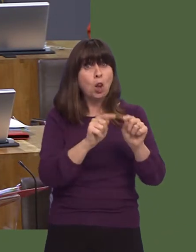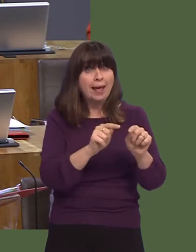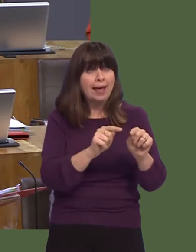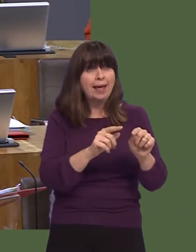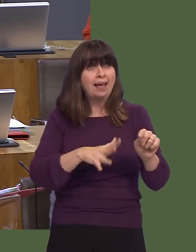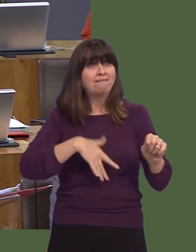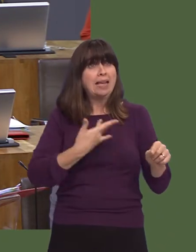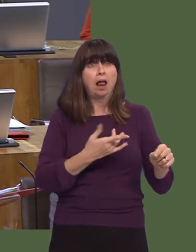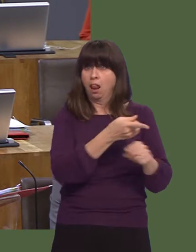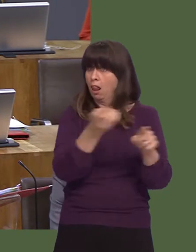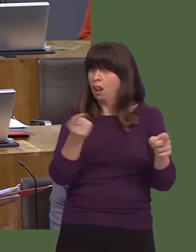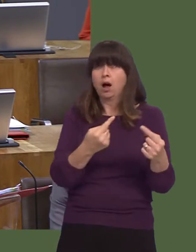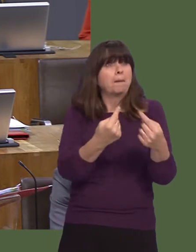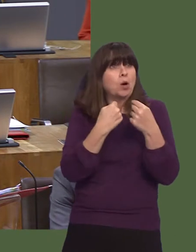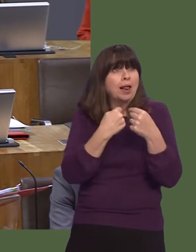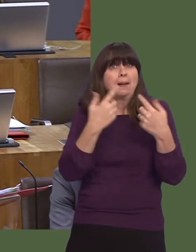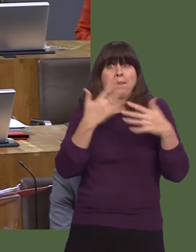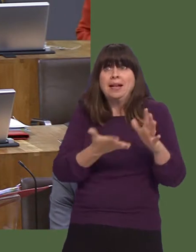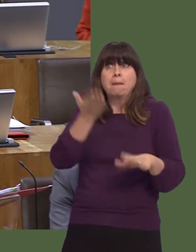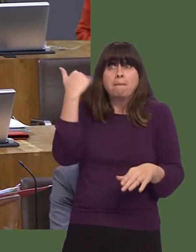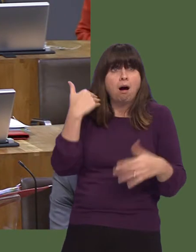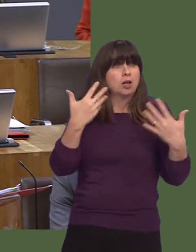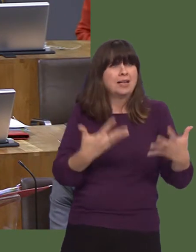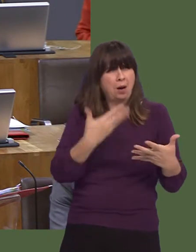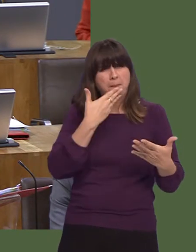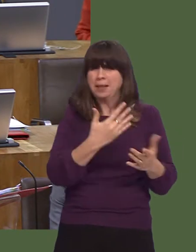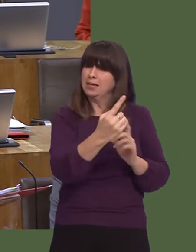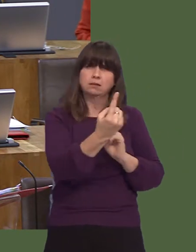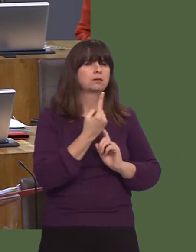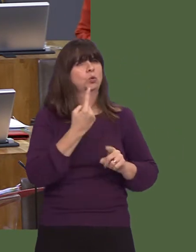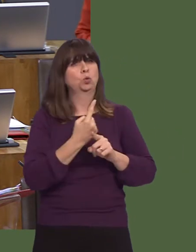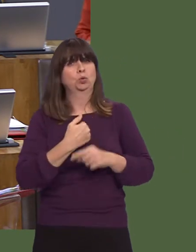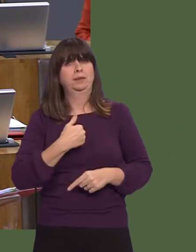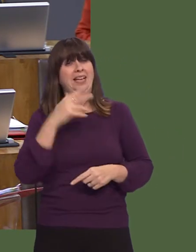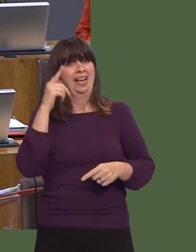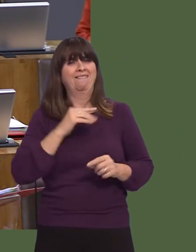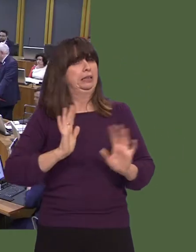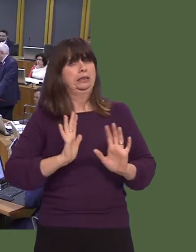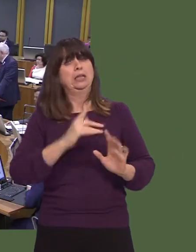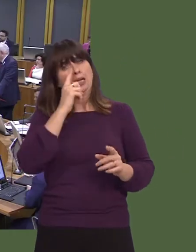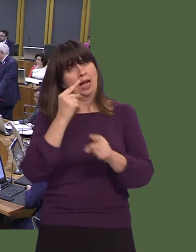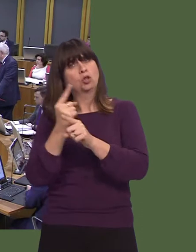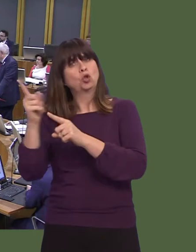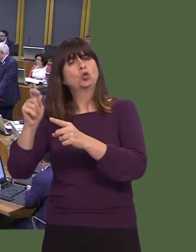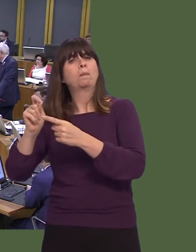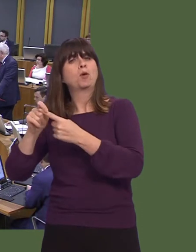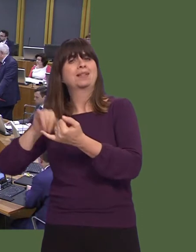or current, then my door is open. If they prefer not to approach me, they can, of course, approach the Permanent Secretary. Leanne Wood AM: First Minister, this is your